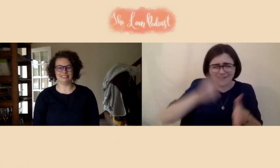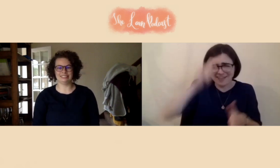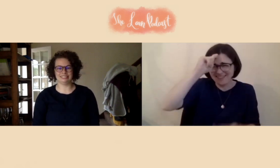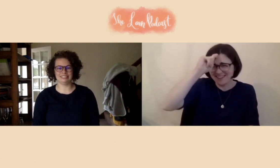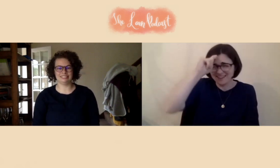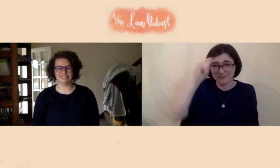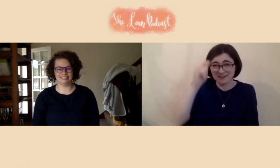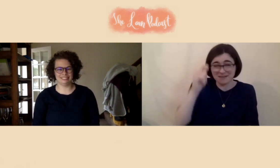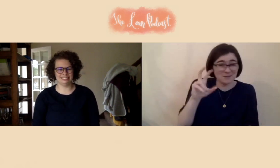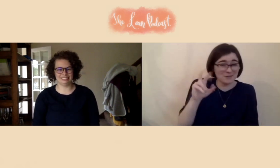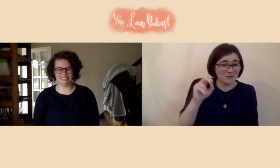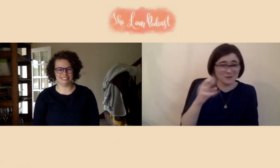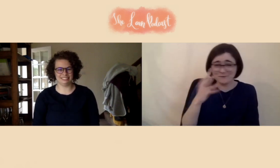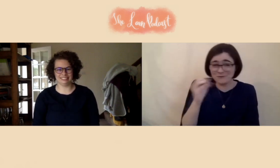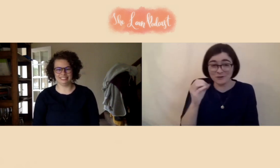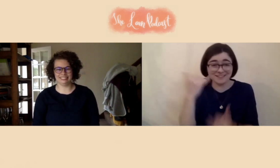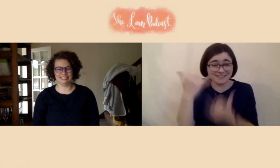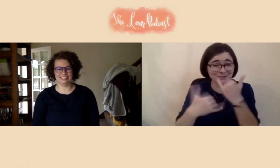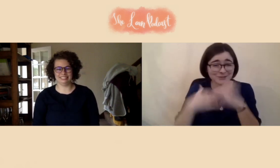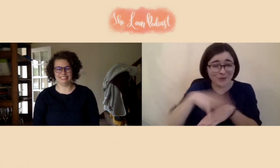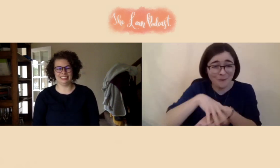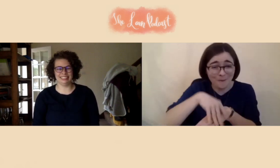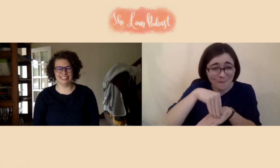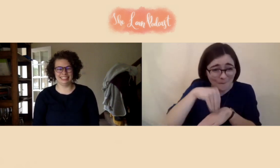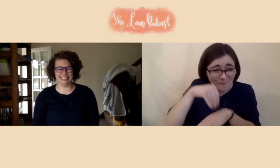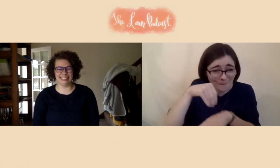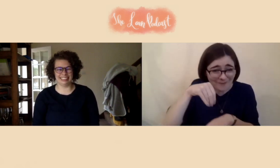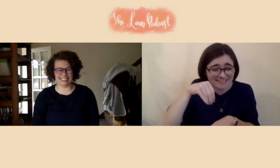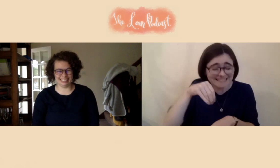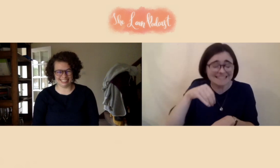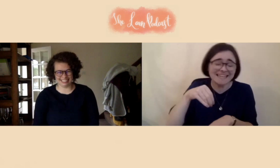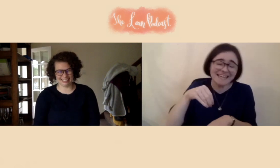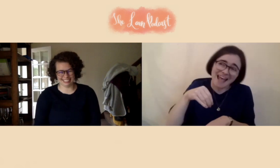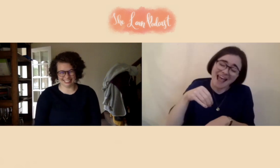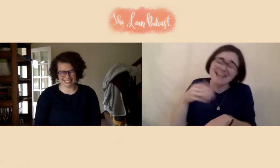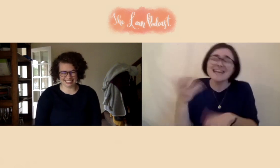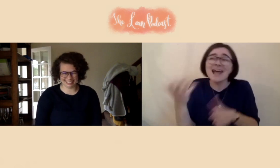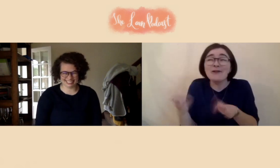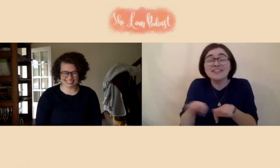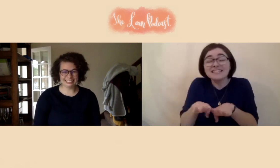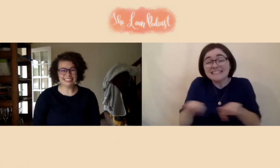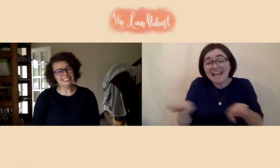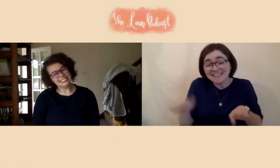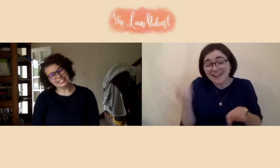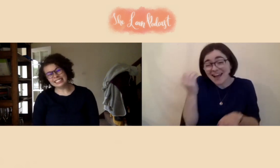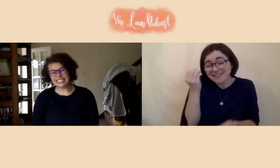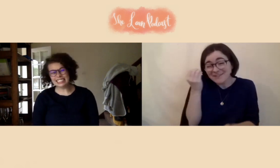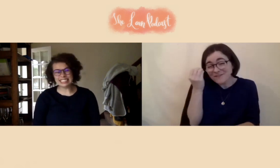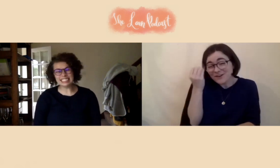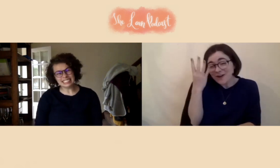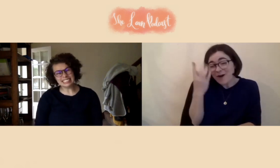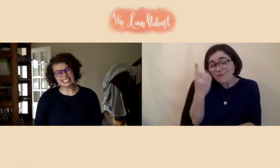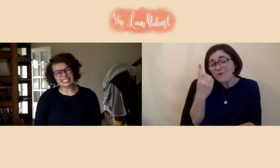Look, I mean, it was pretty ropey. Because I forgot to put in quite an important screw.